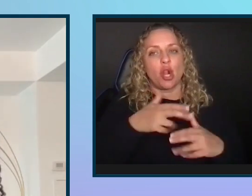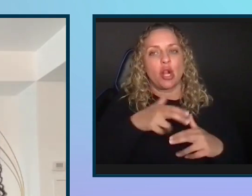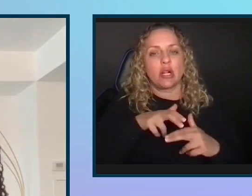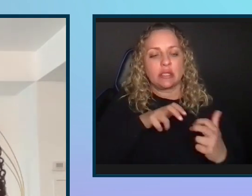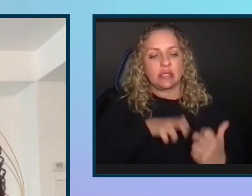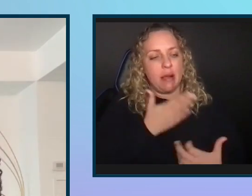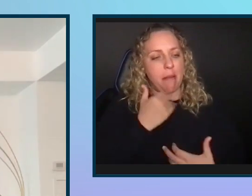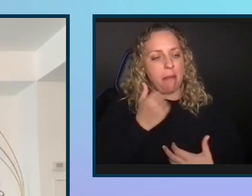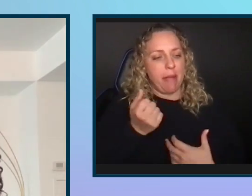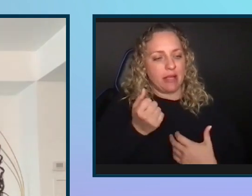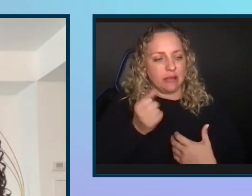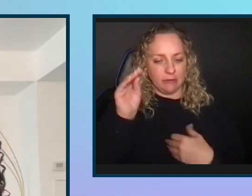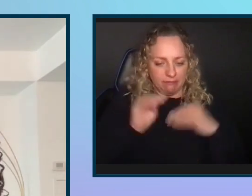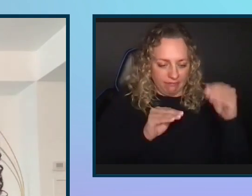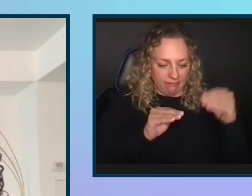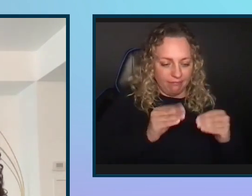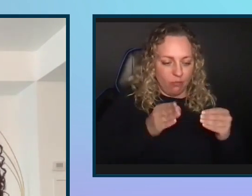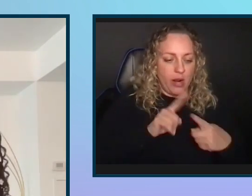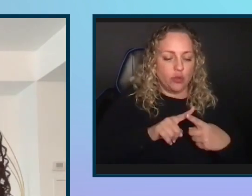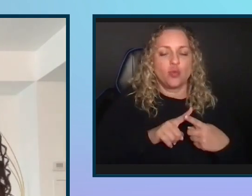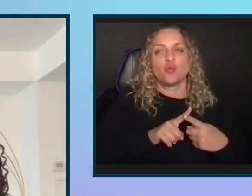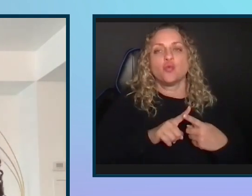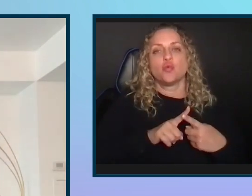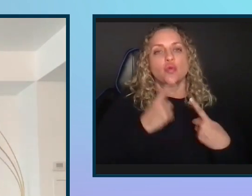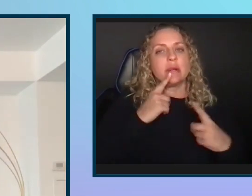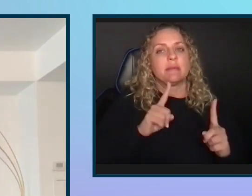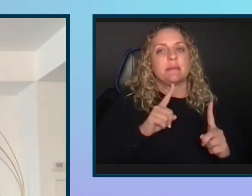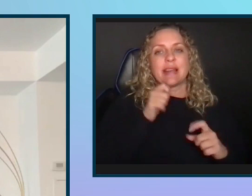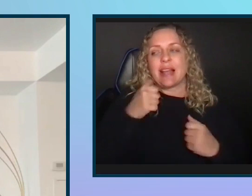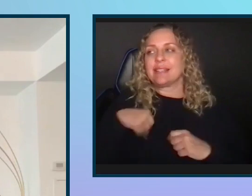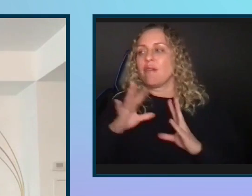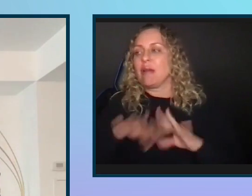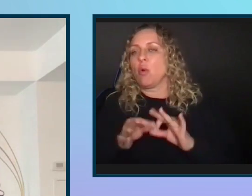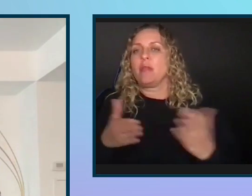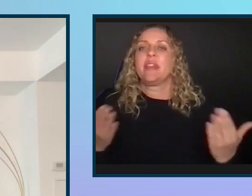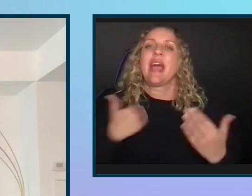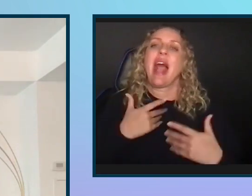and trying our best, not to sacrifice the important things. I think for the vast majority of applications,